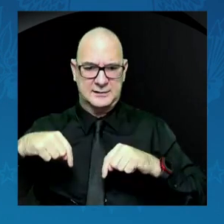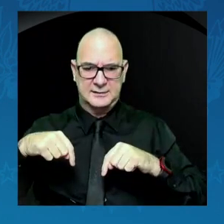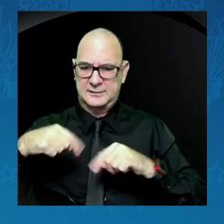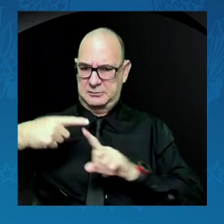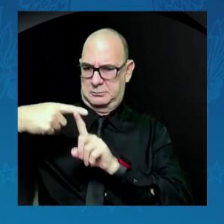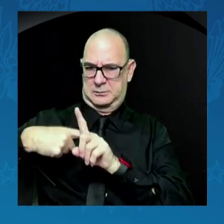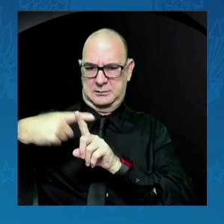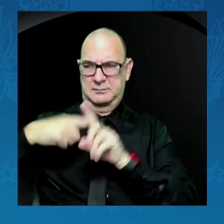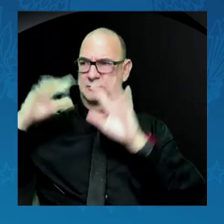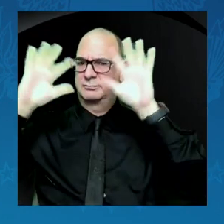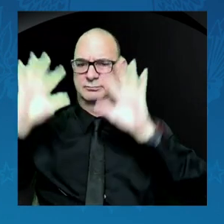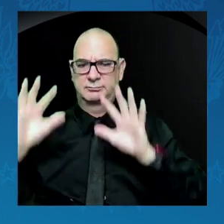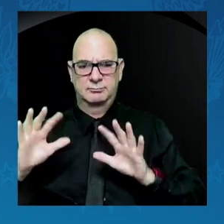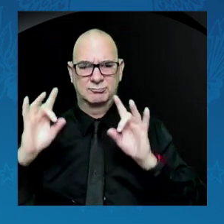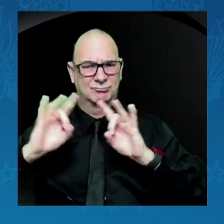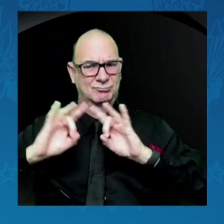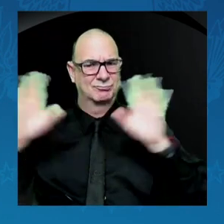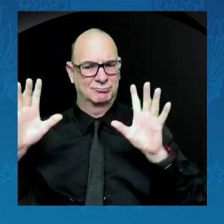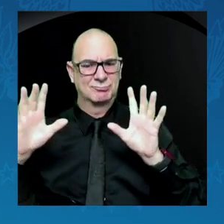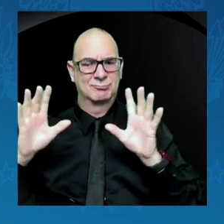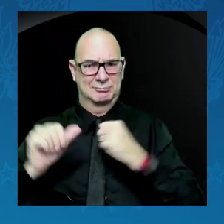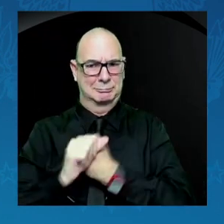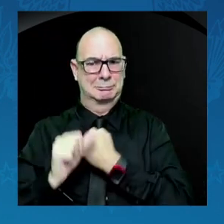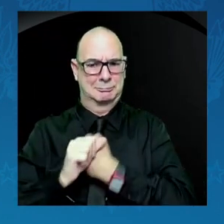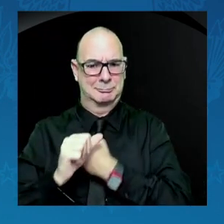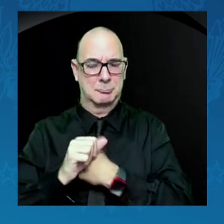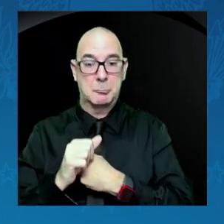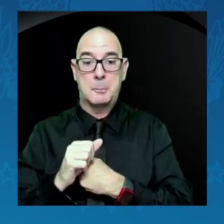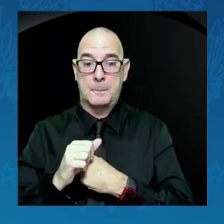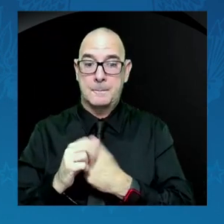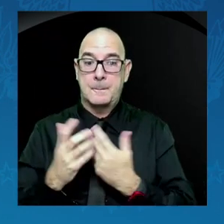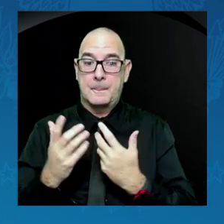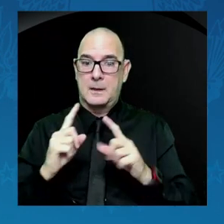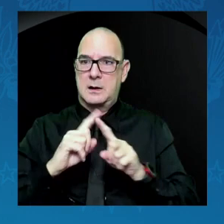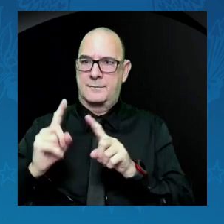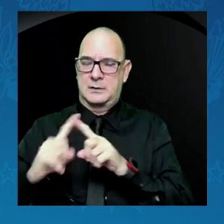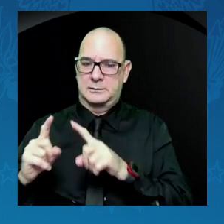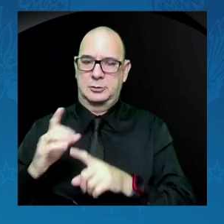That is an urgency because extreme weather